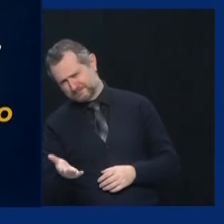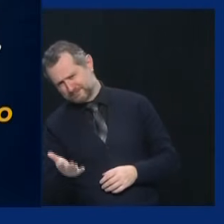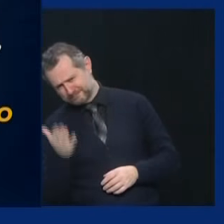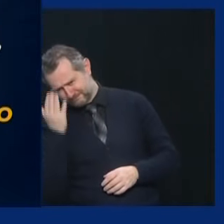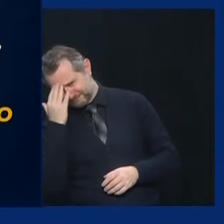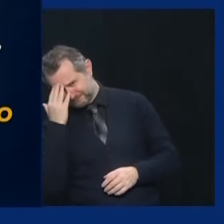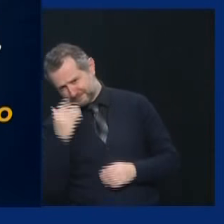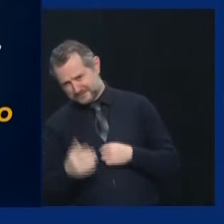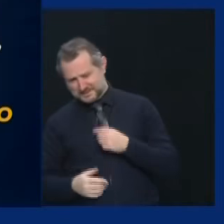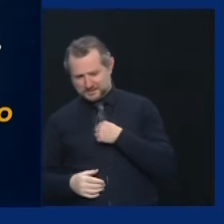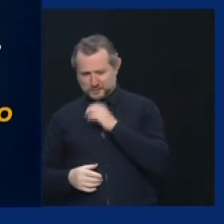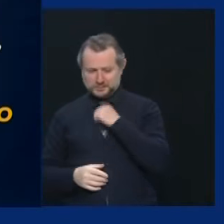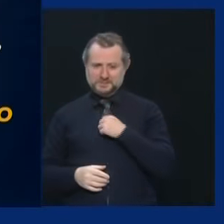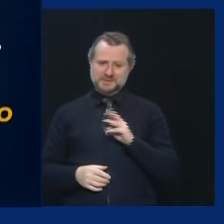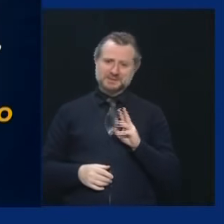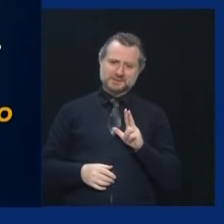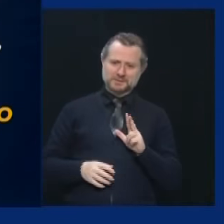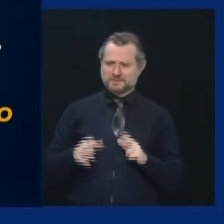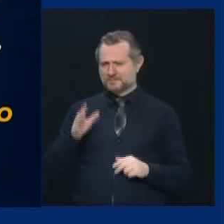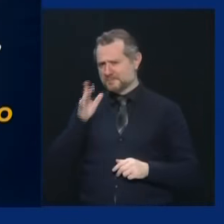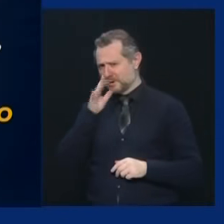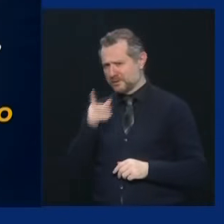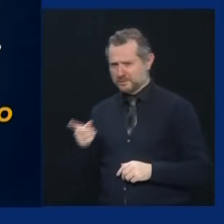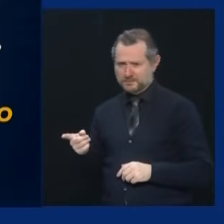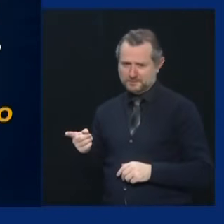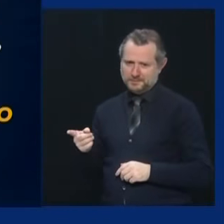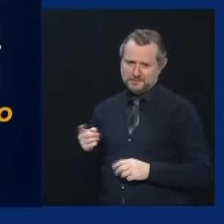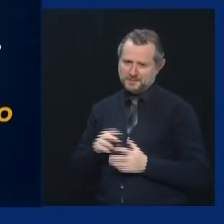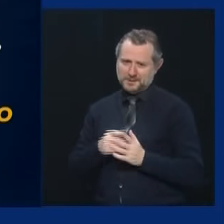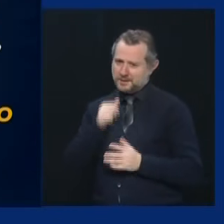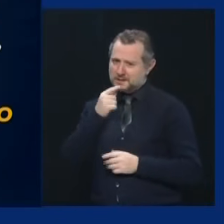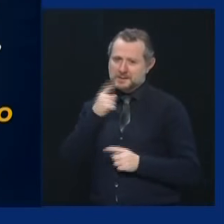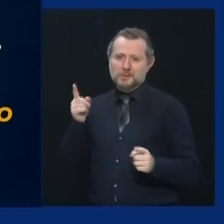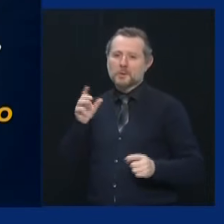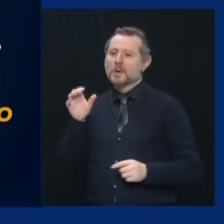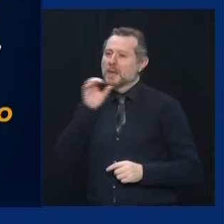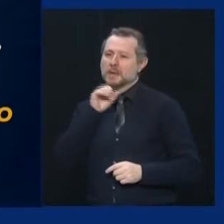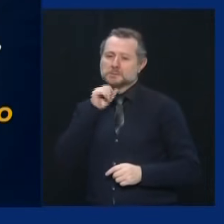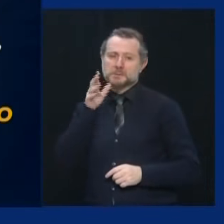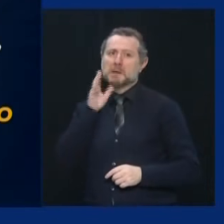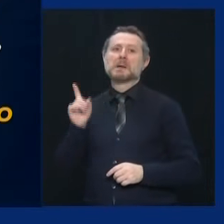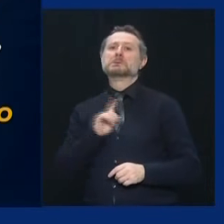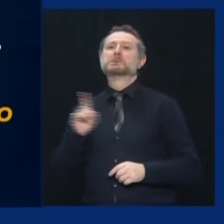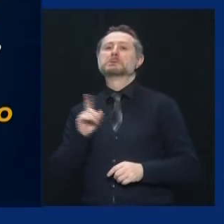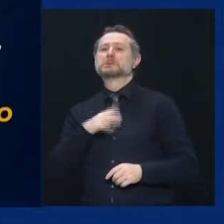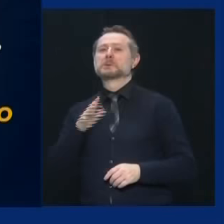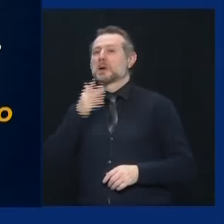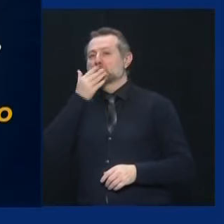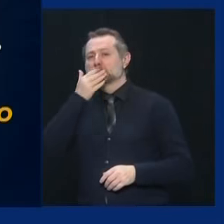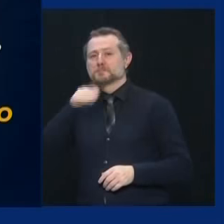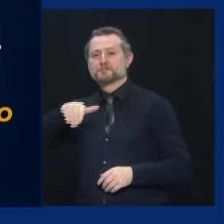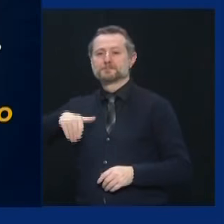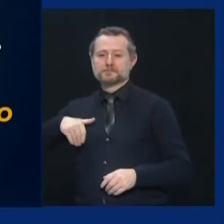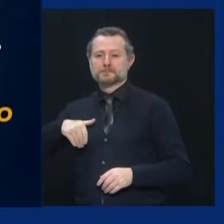FOLLOW THE SCIENCE.